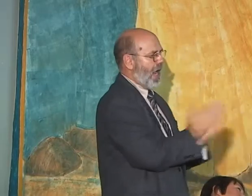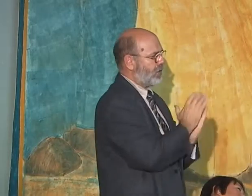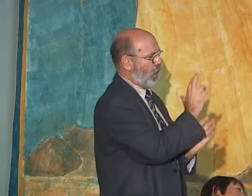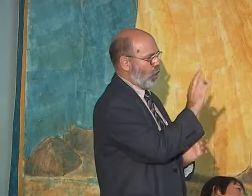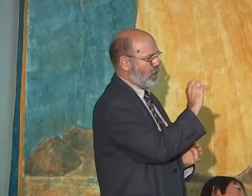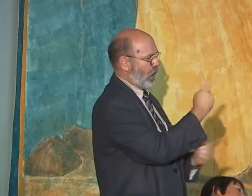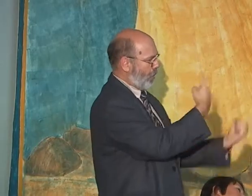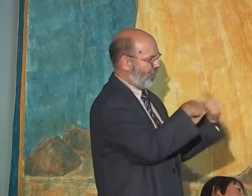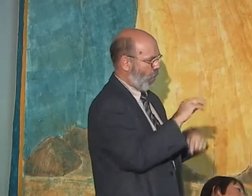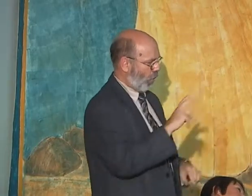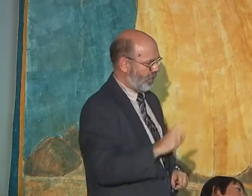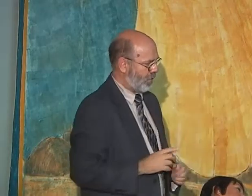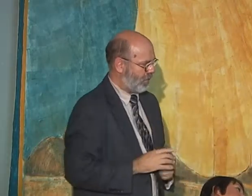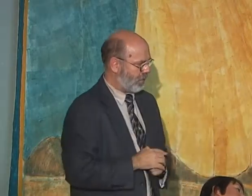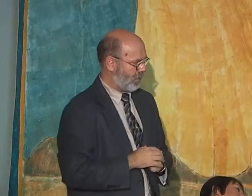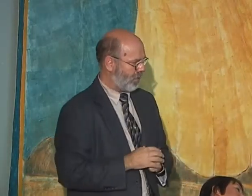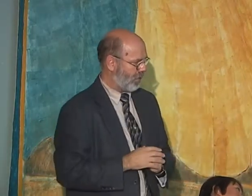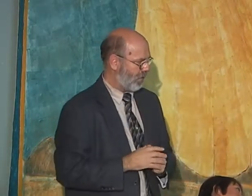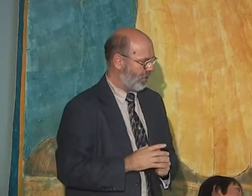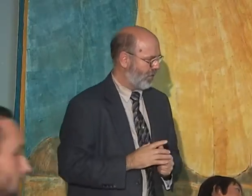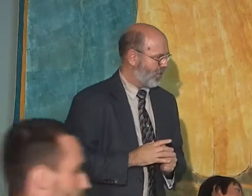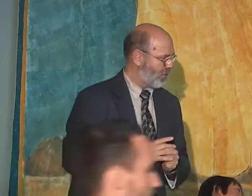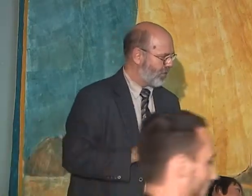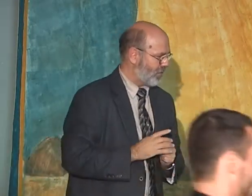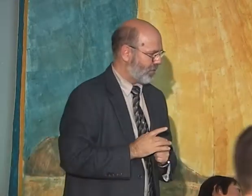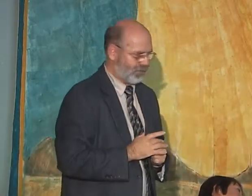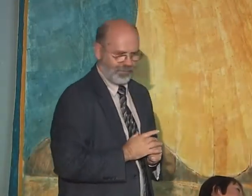and housekeeping. So I'll ask Chris to step forward, if you would.